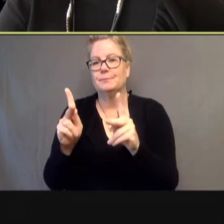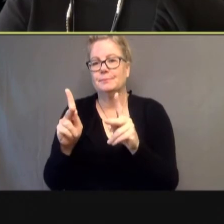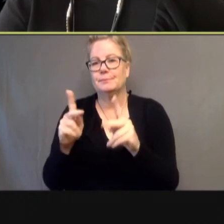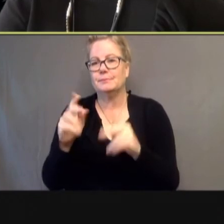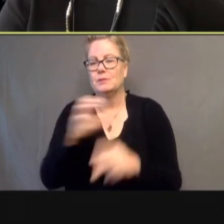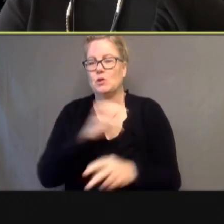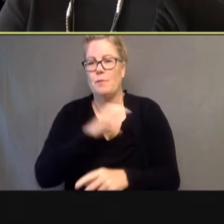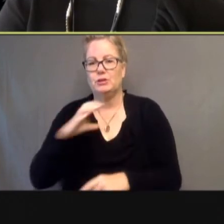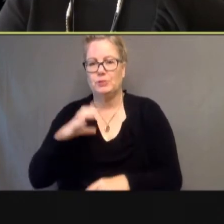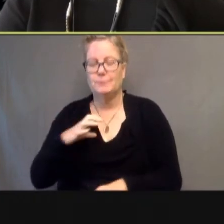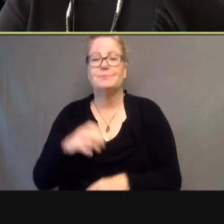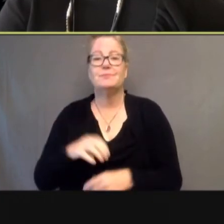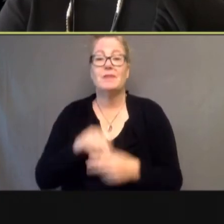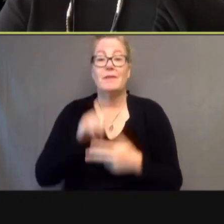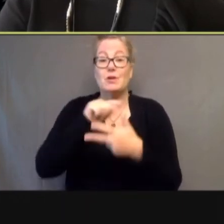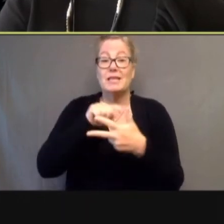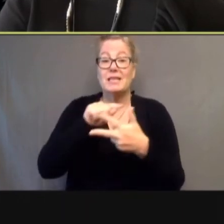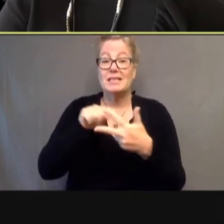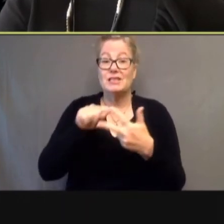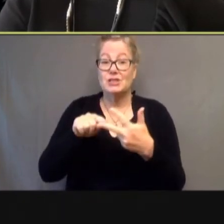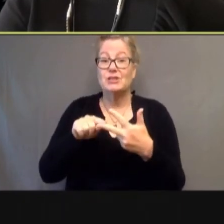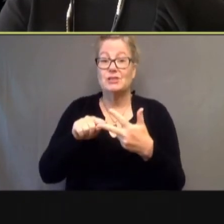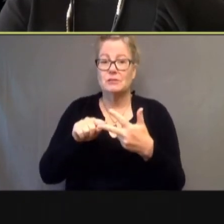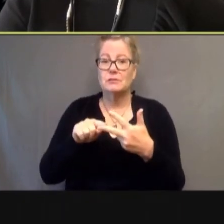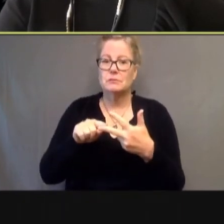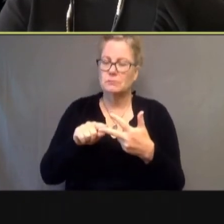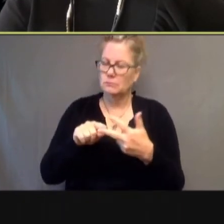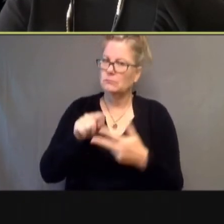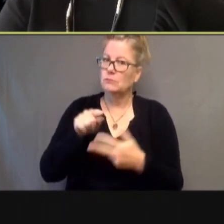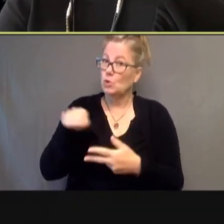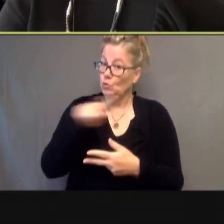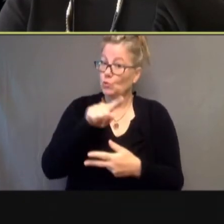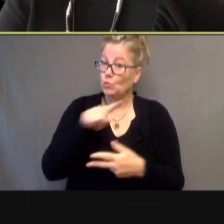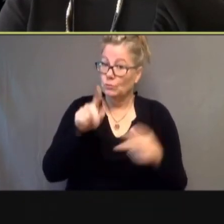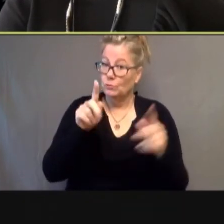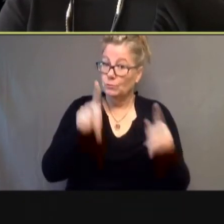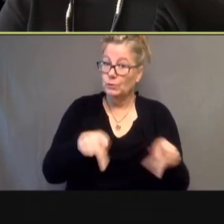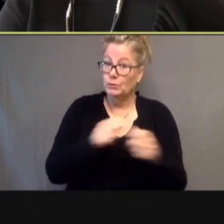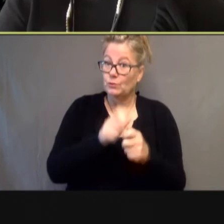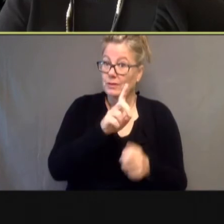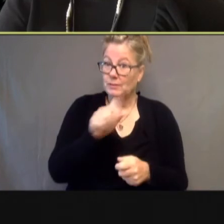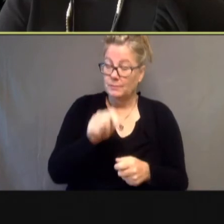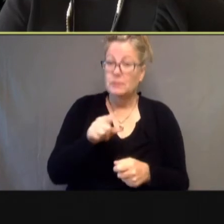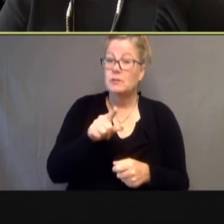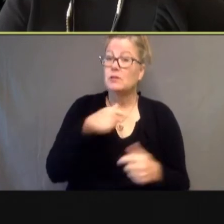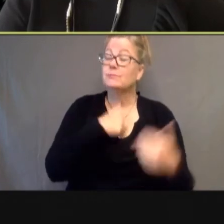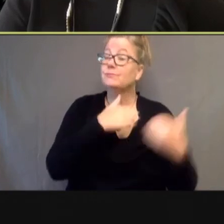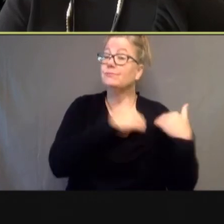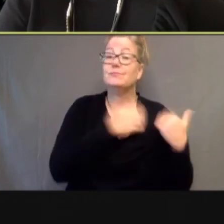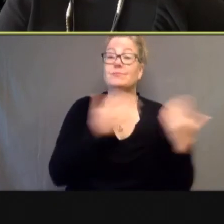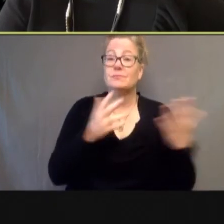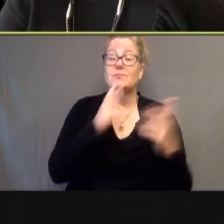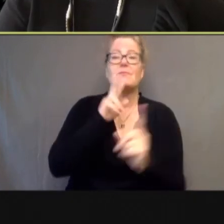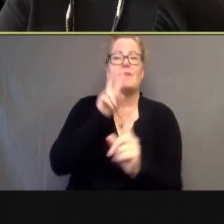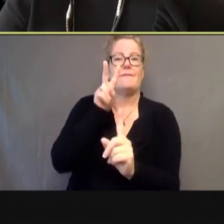that you have a responsibility to file your complaint within 180 days of the act that